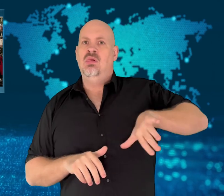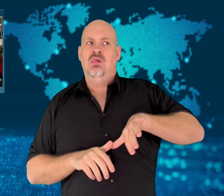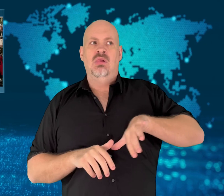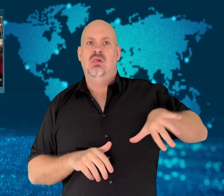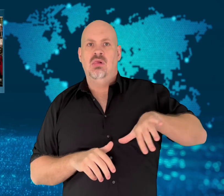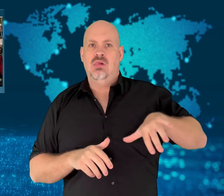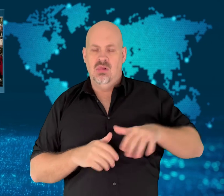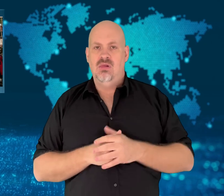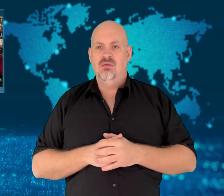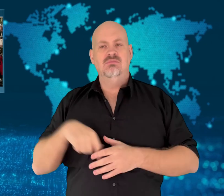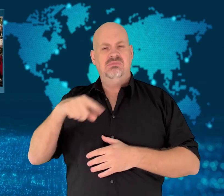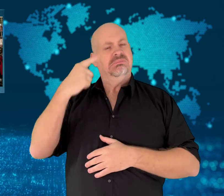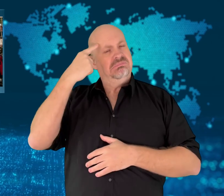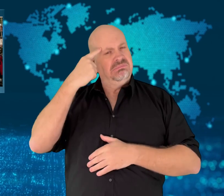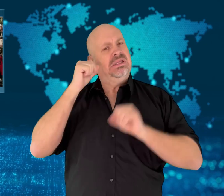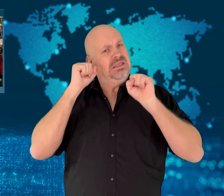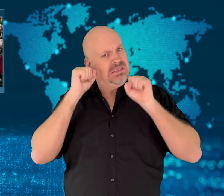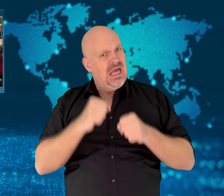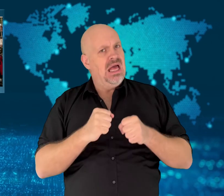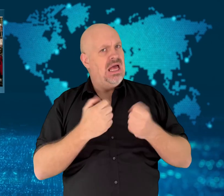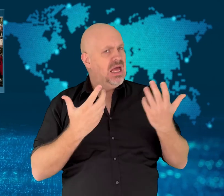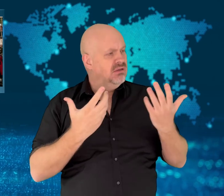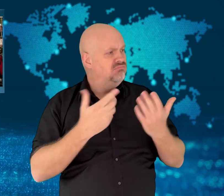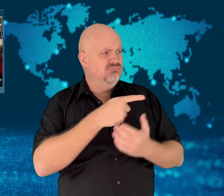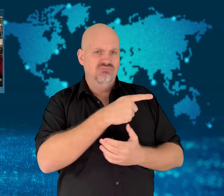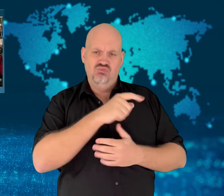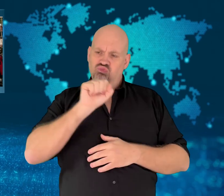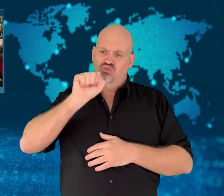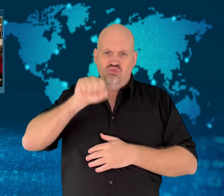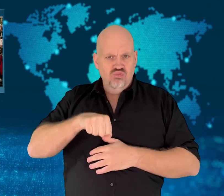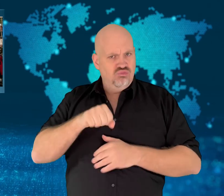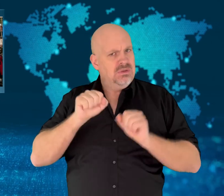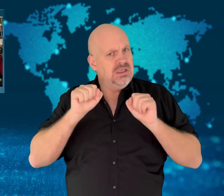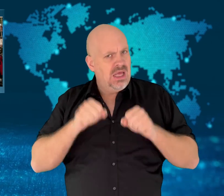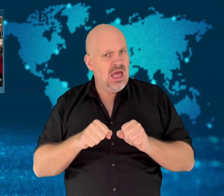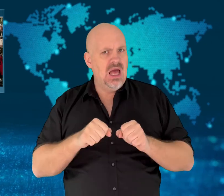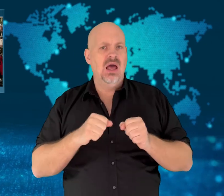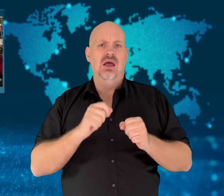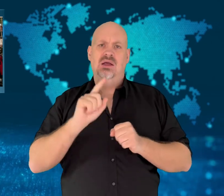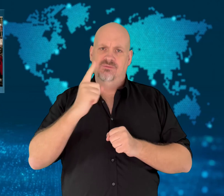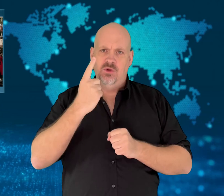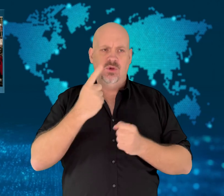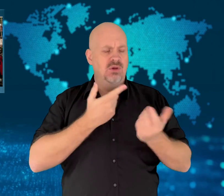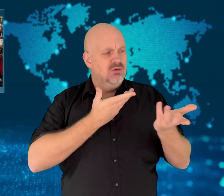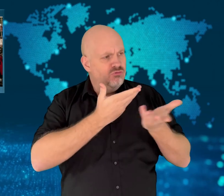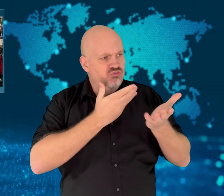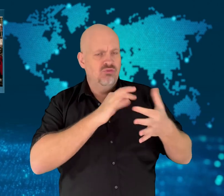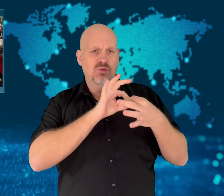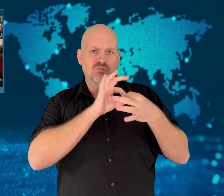NWP believes they can earn their "yes" while showing